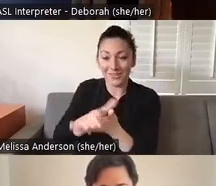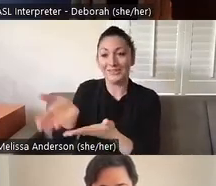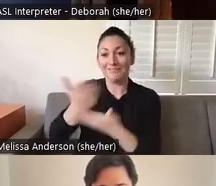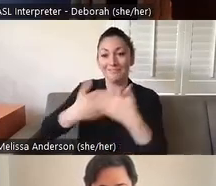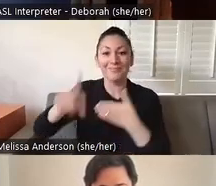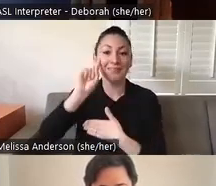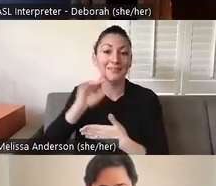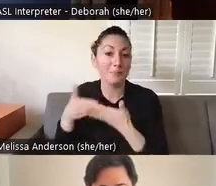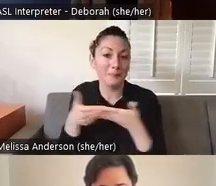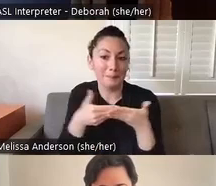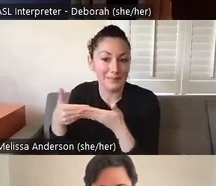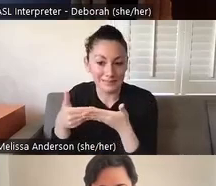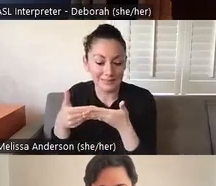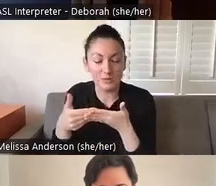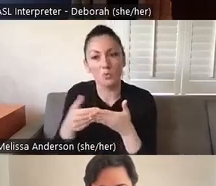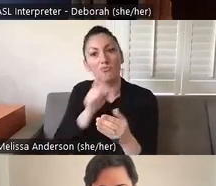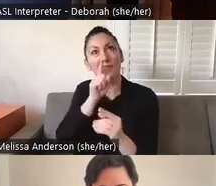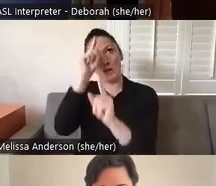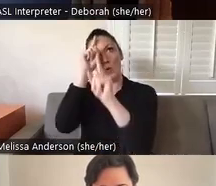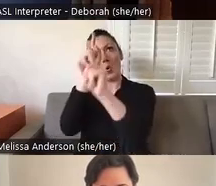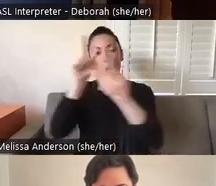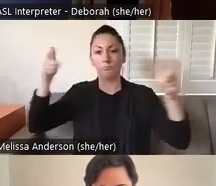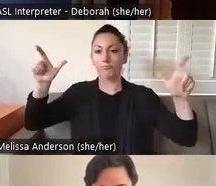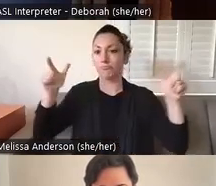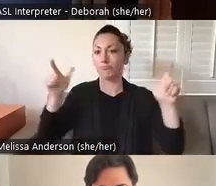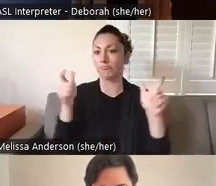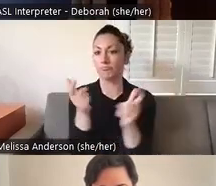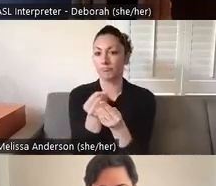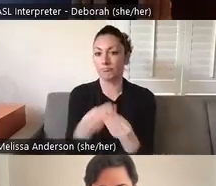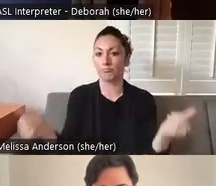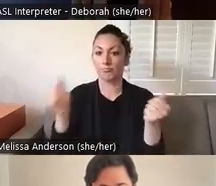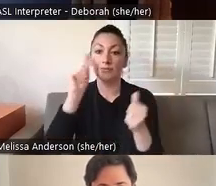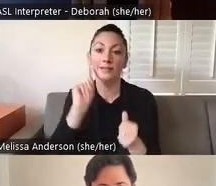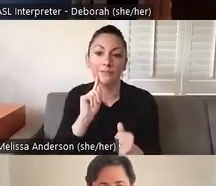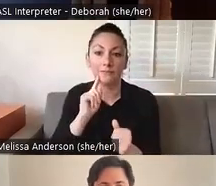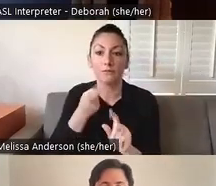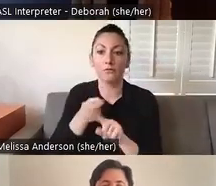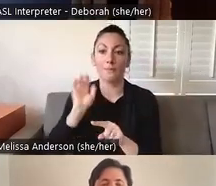marry each other because he thought that would cease the proliferation of deaf people in the